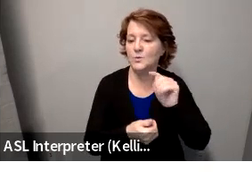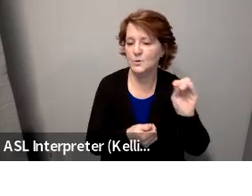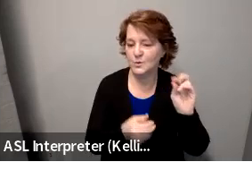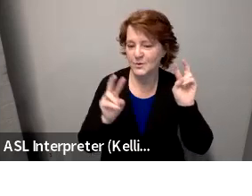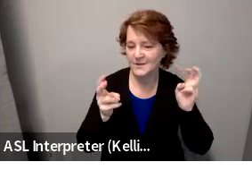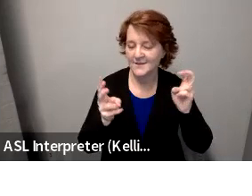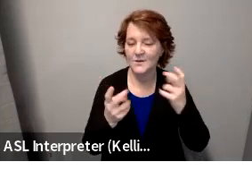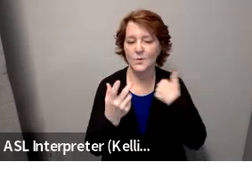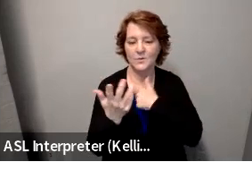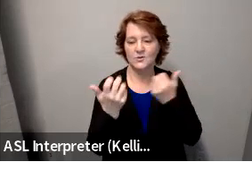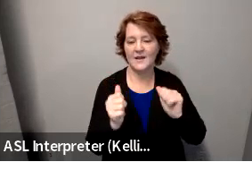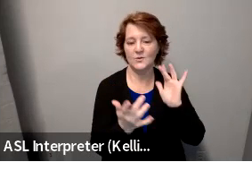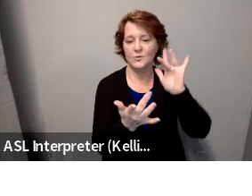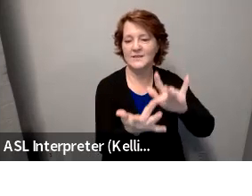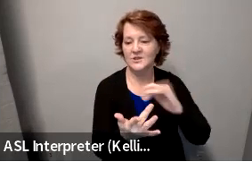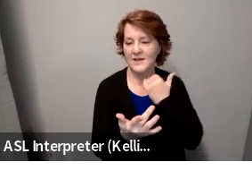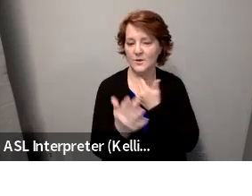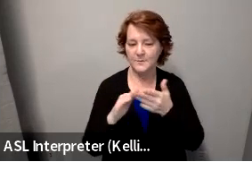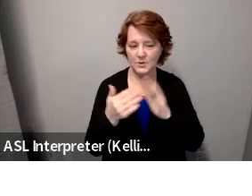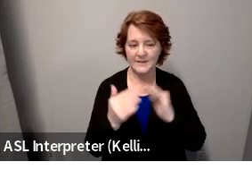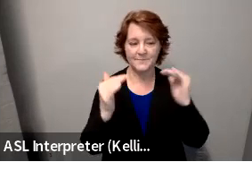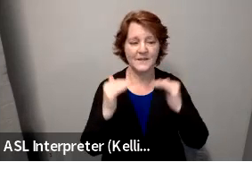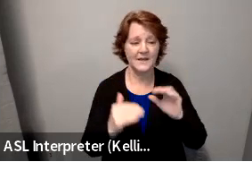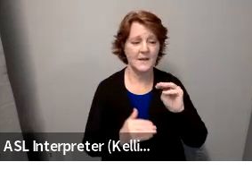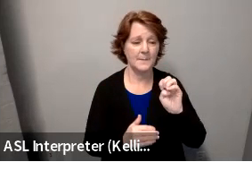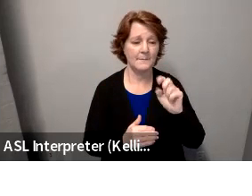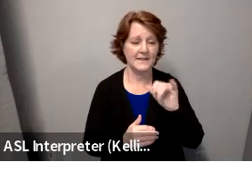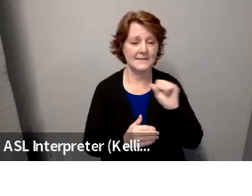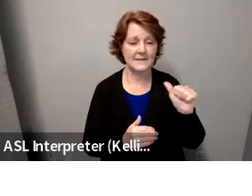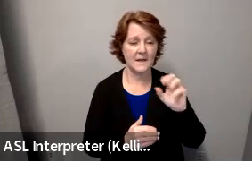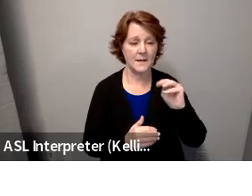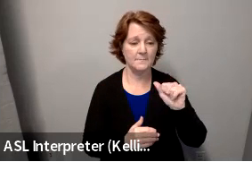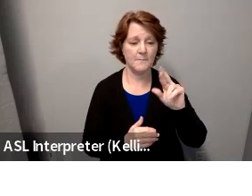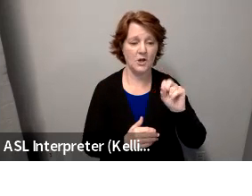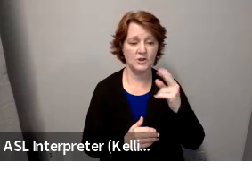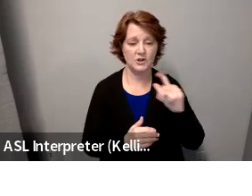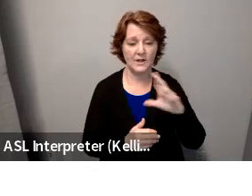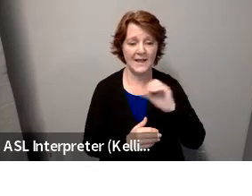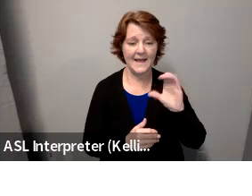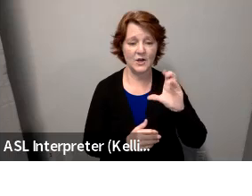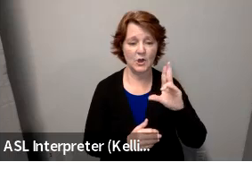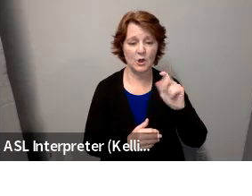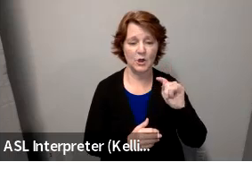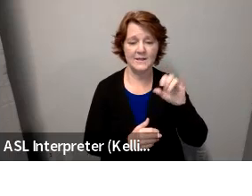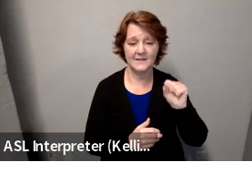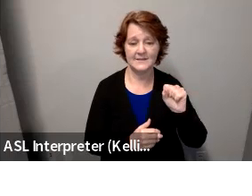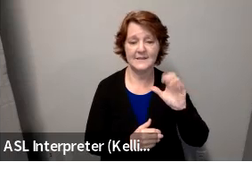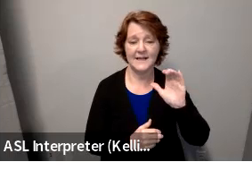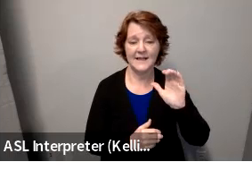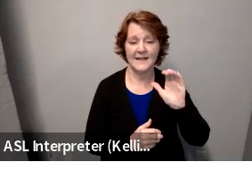they'll be talking about. June Kailes helps me better understand the magical thinking of registries and the resource registries and she's going